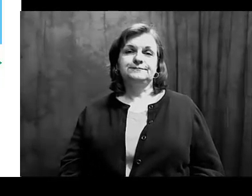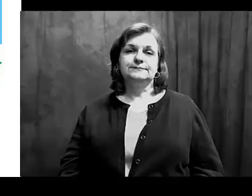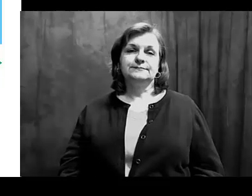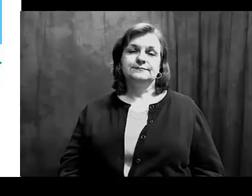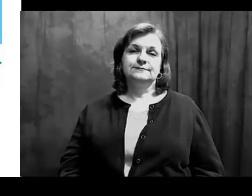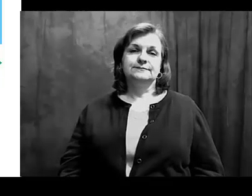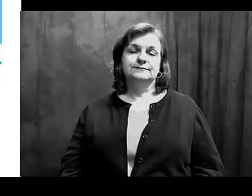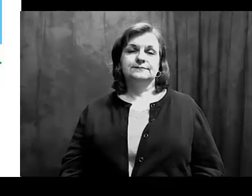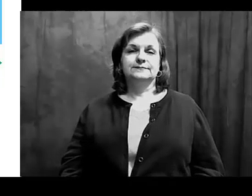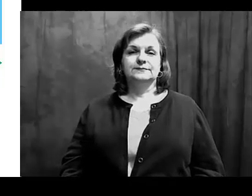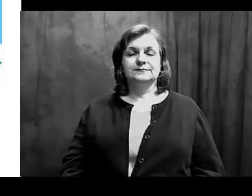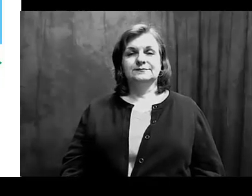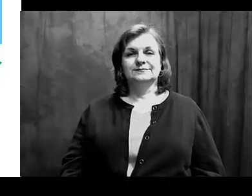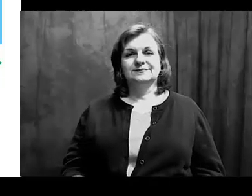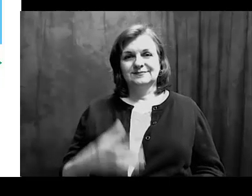of the cell